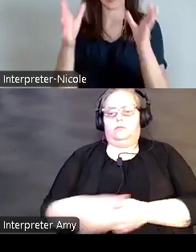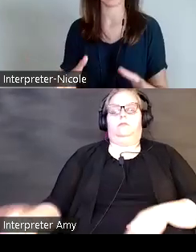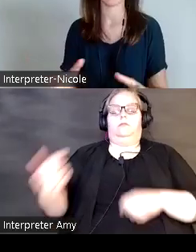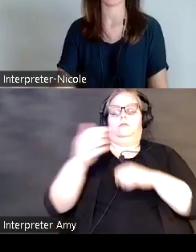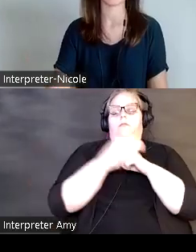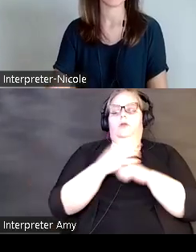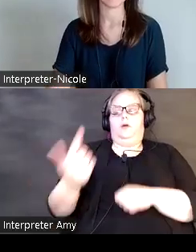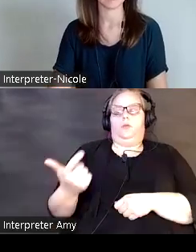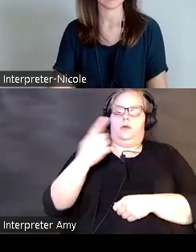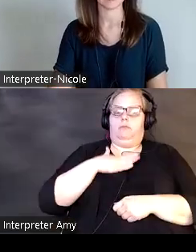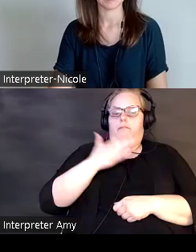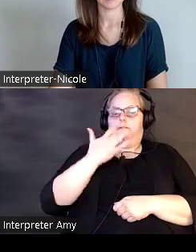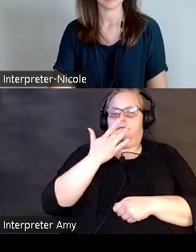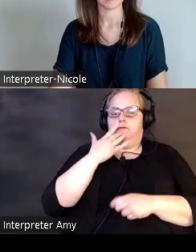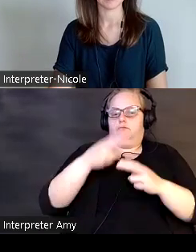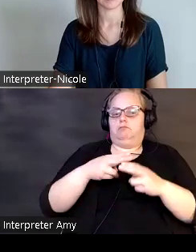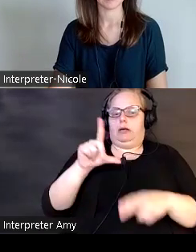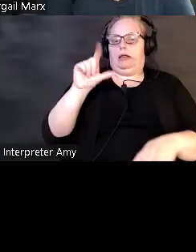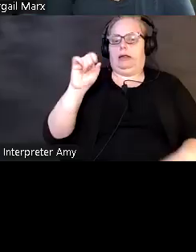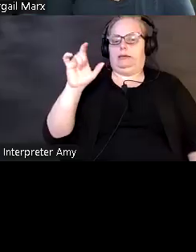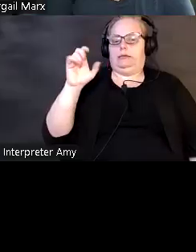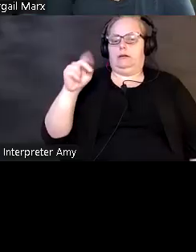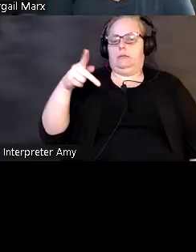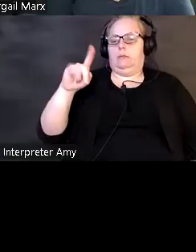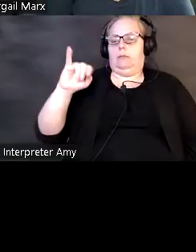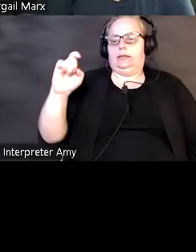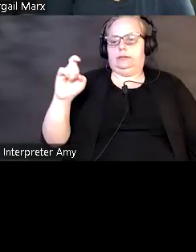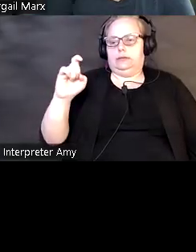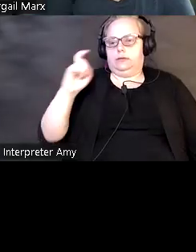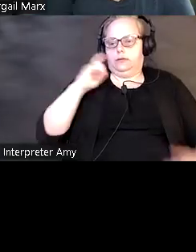LessonPix is great. At the time of this recording it's $36 a year